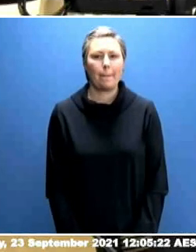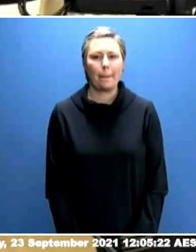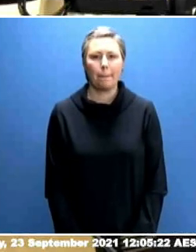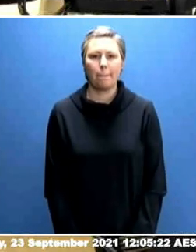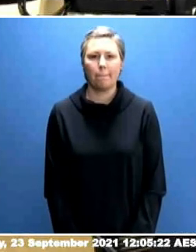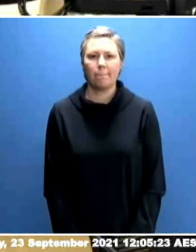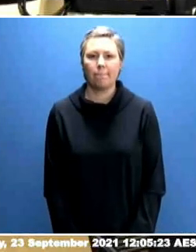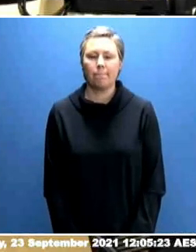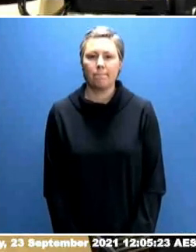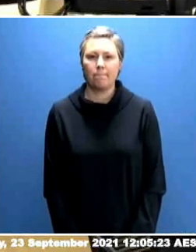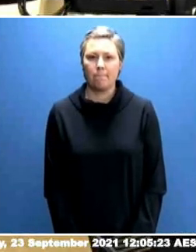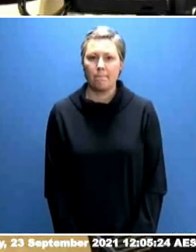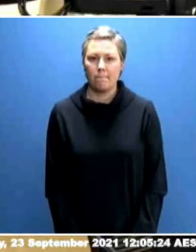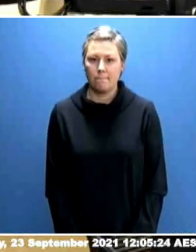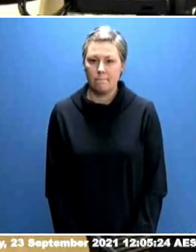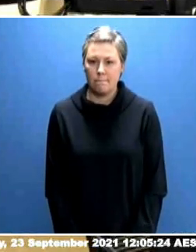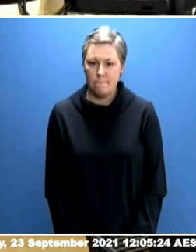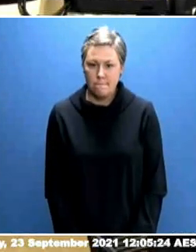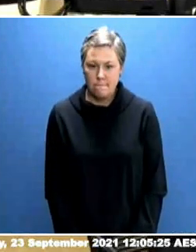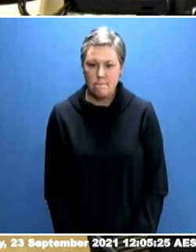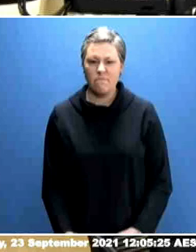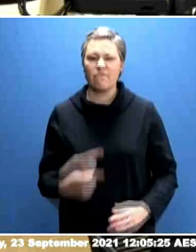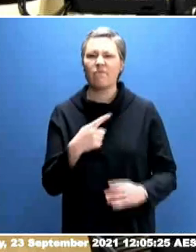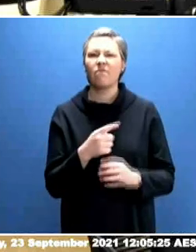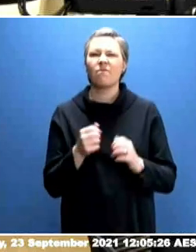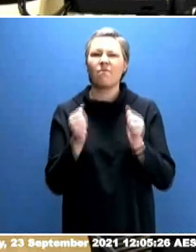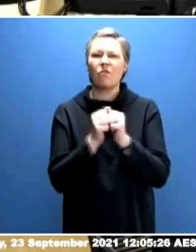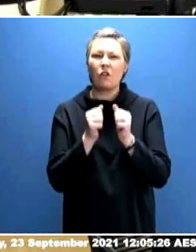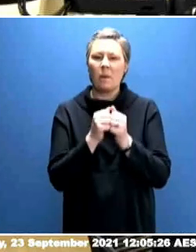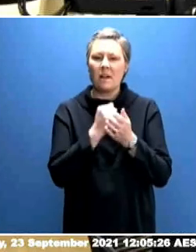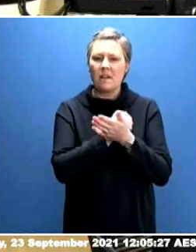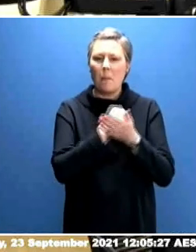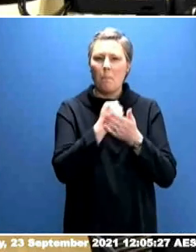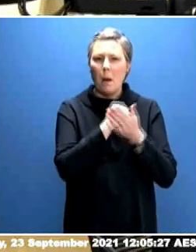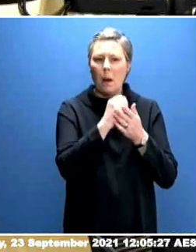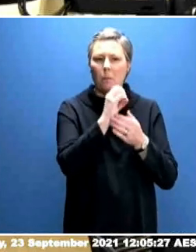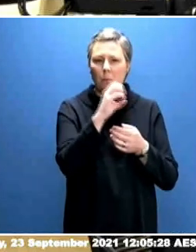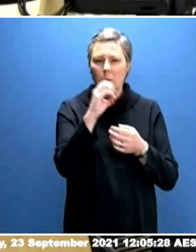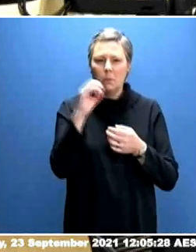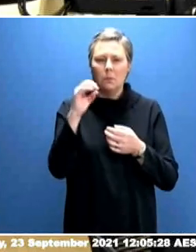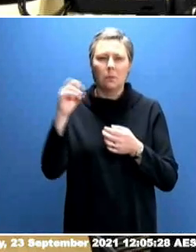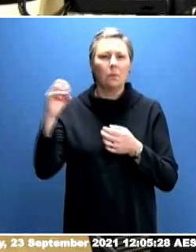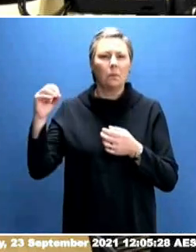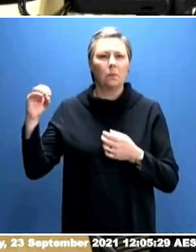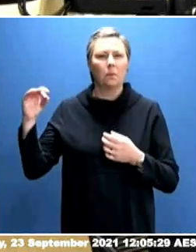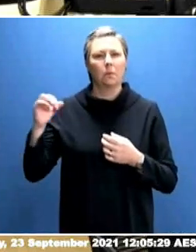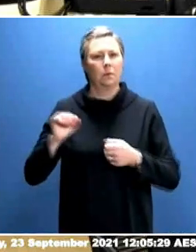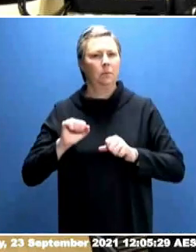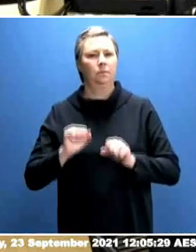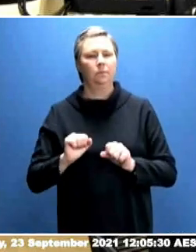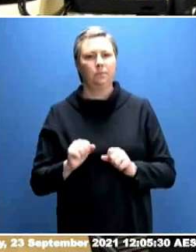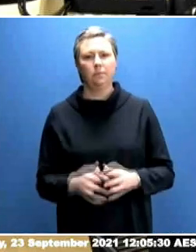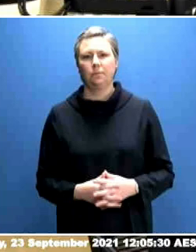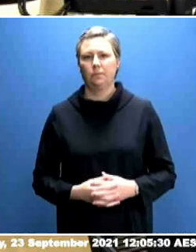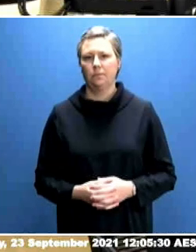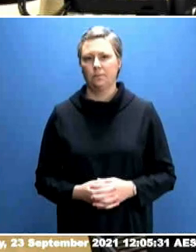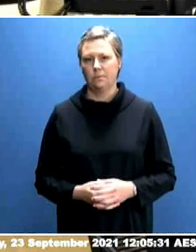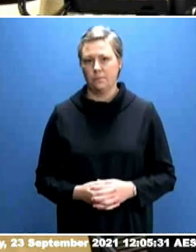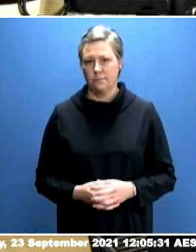which is the document NJA.9999.0001.0001.